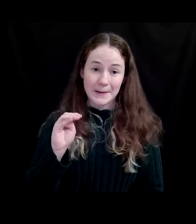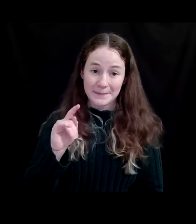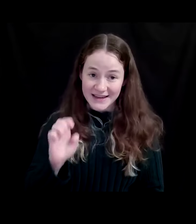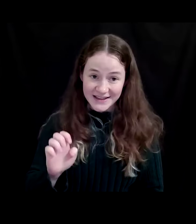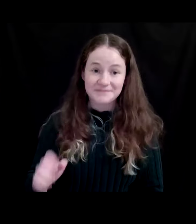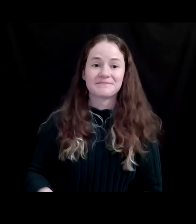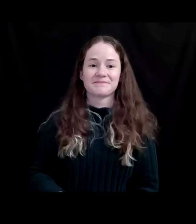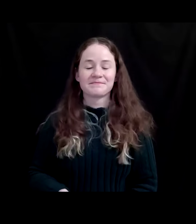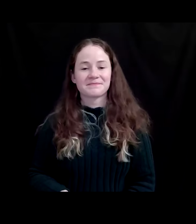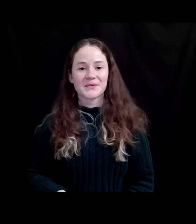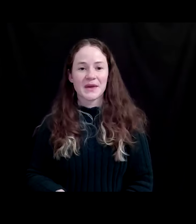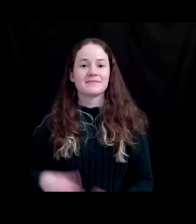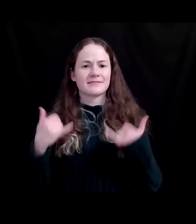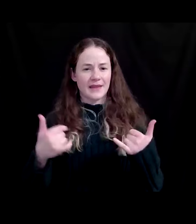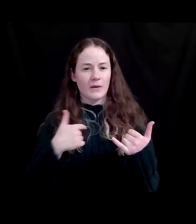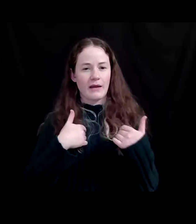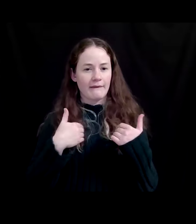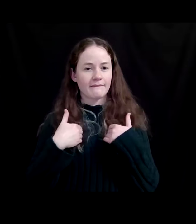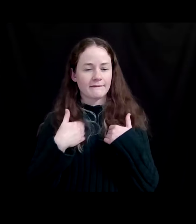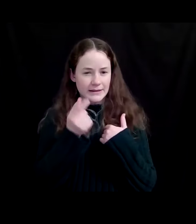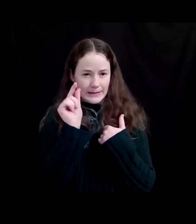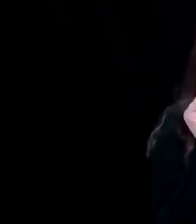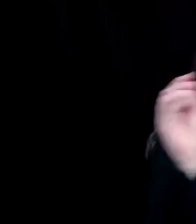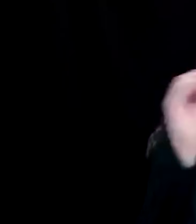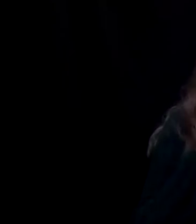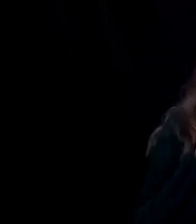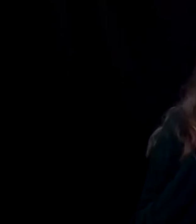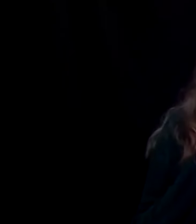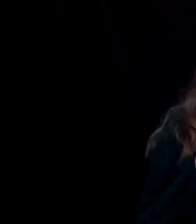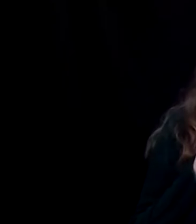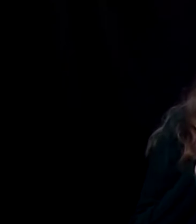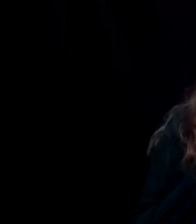our um presentation to help wrap things up.